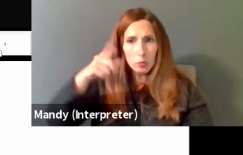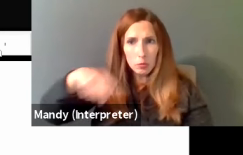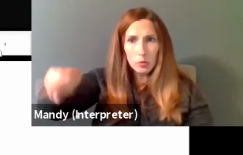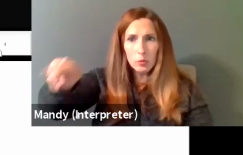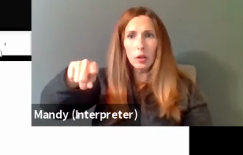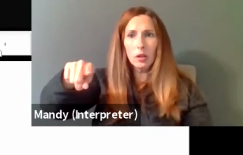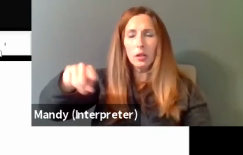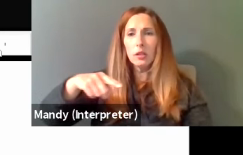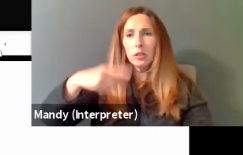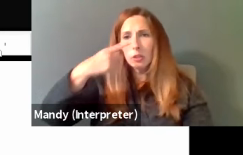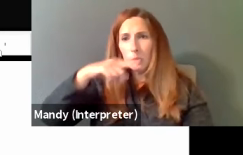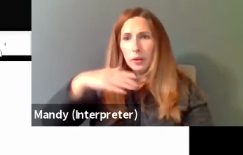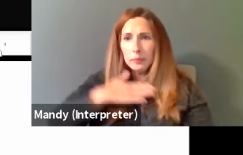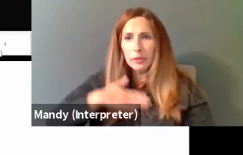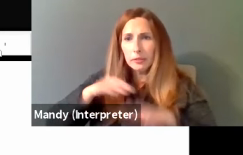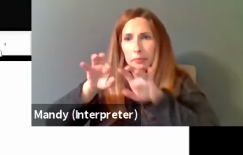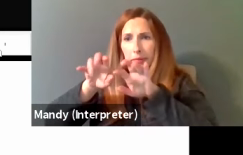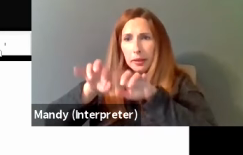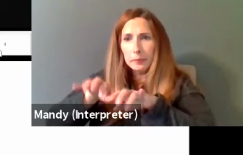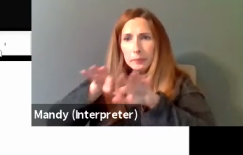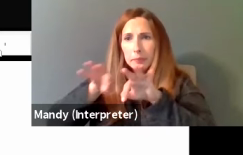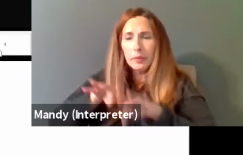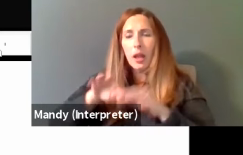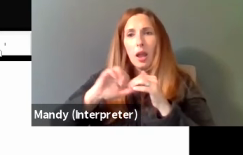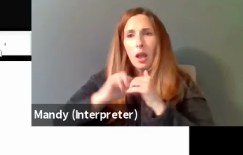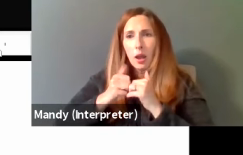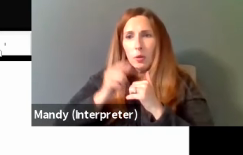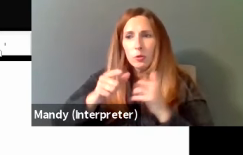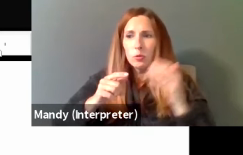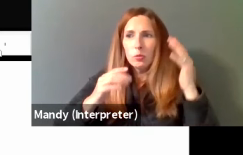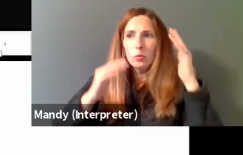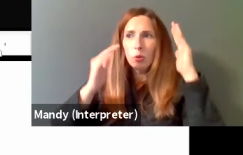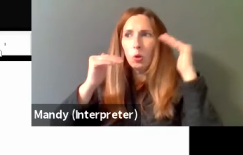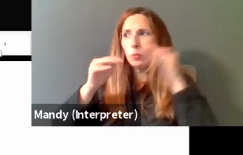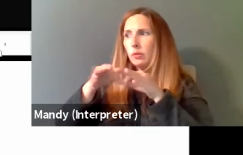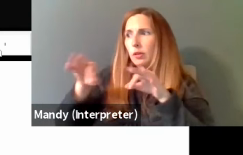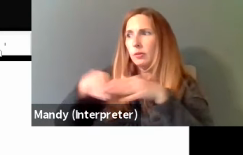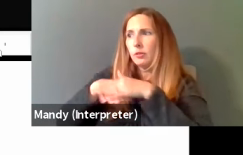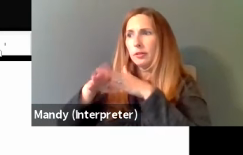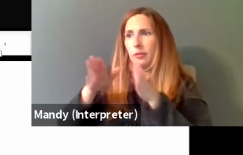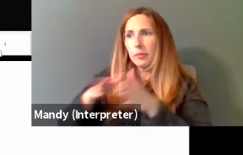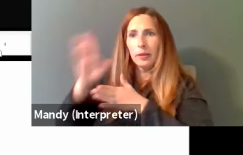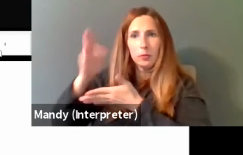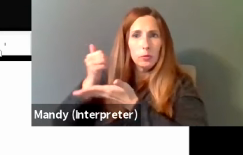how are you hoping a language access plan can support your organization?